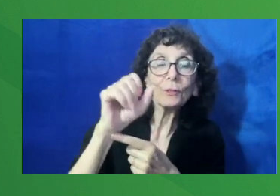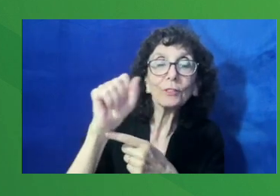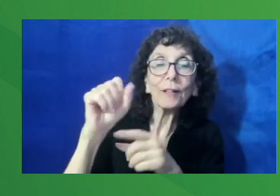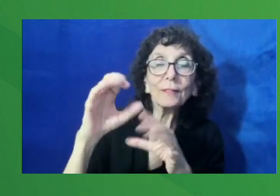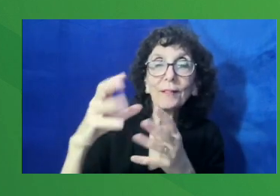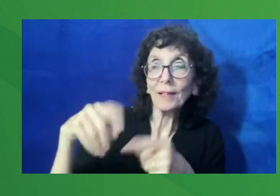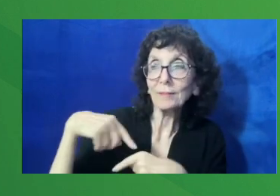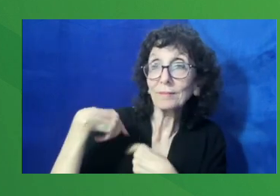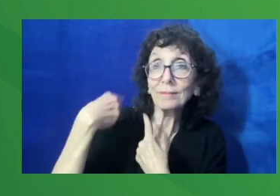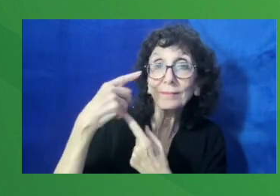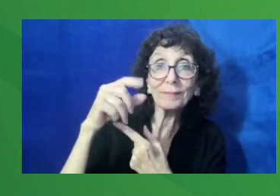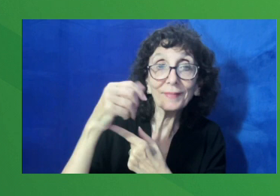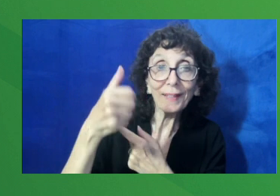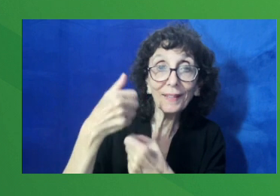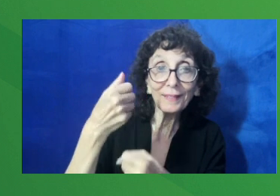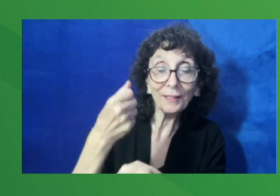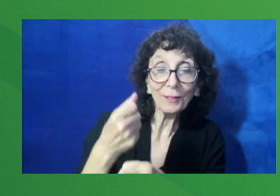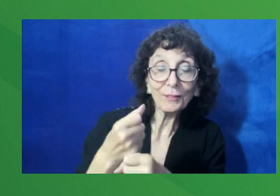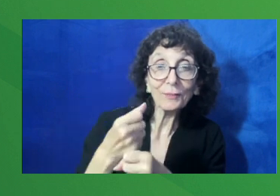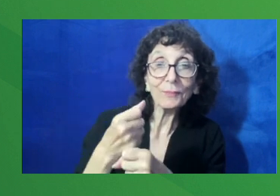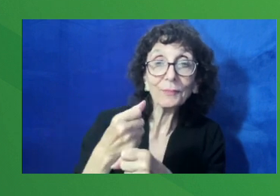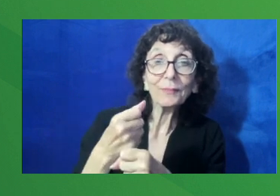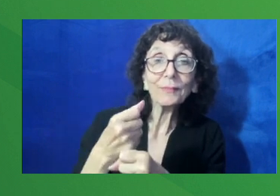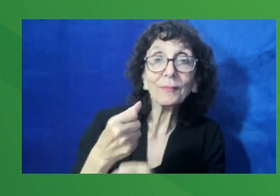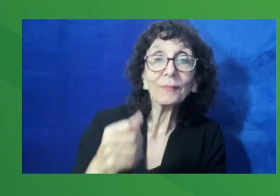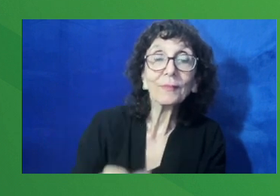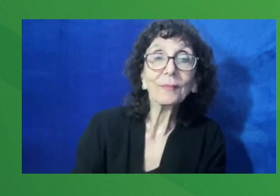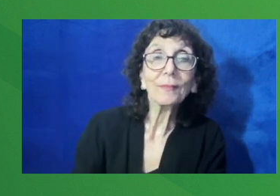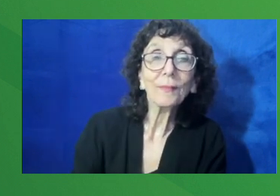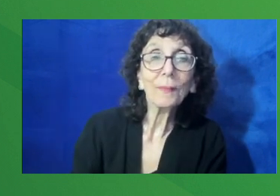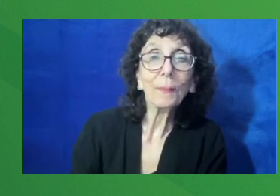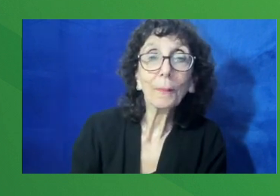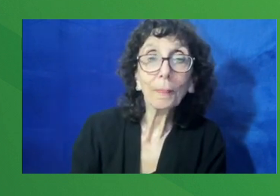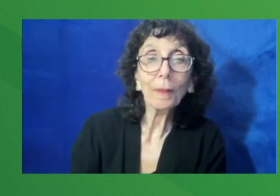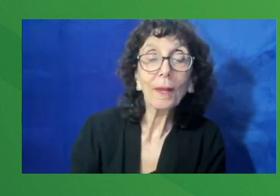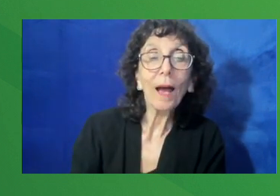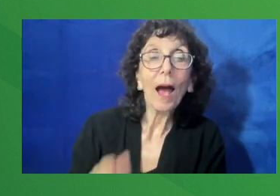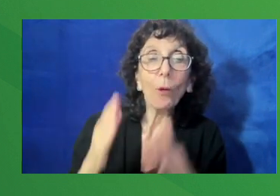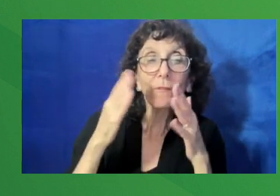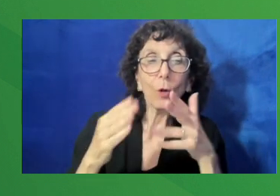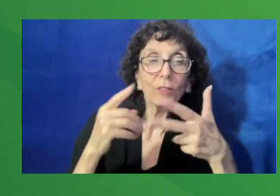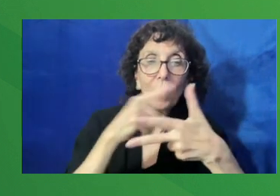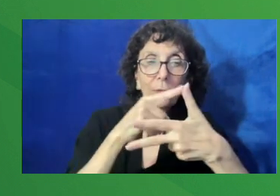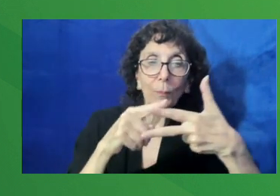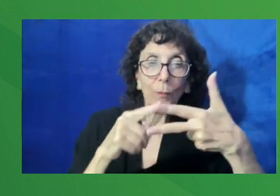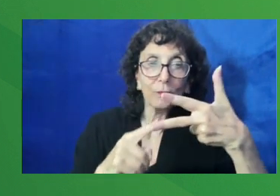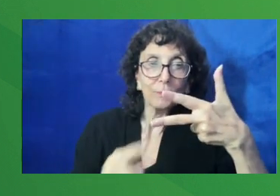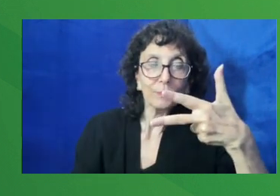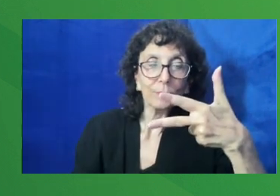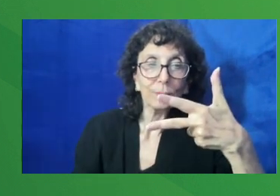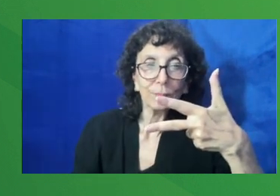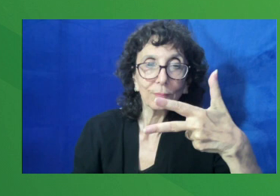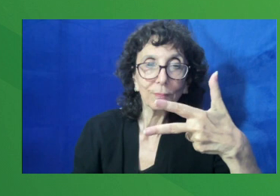years. And what I'd like to do is to just focus on three main points for some practical engagement.